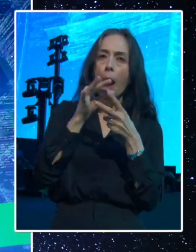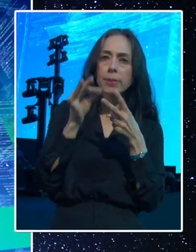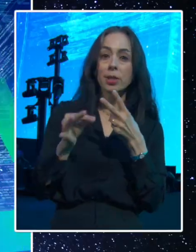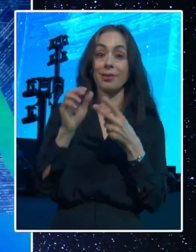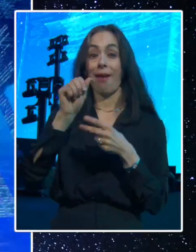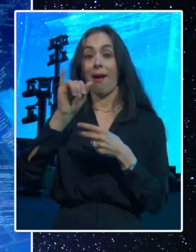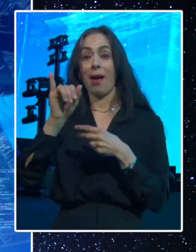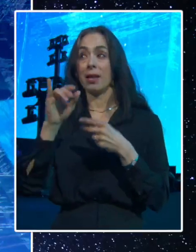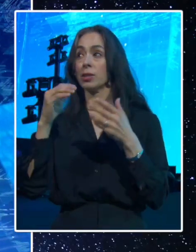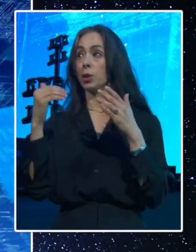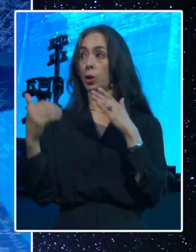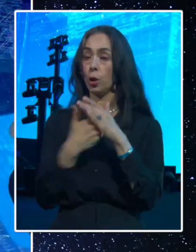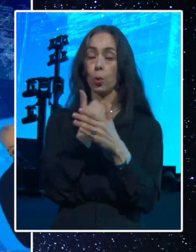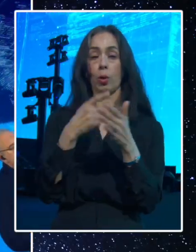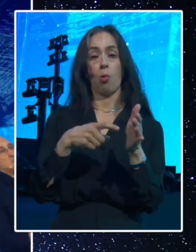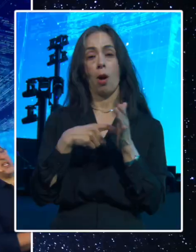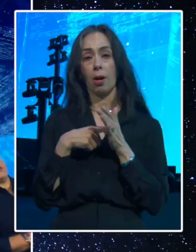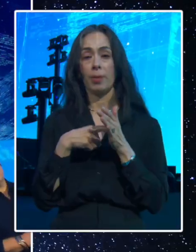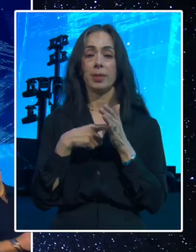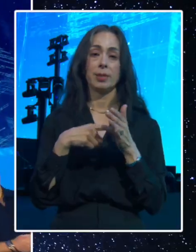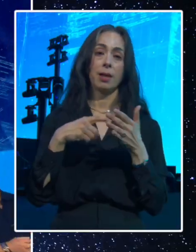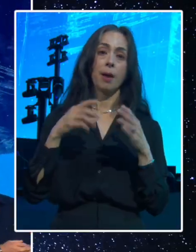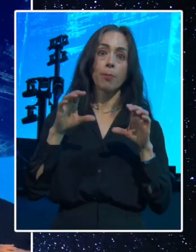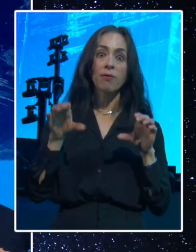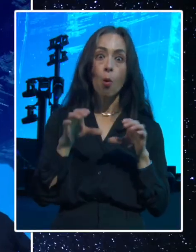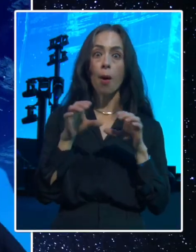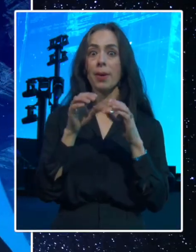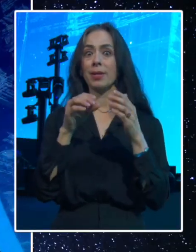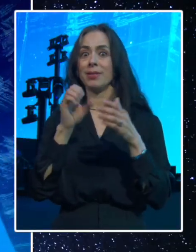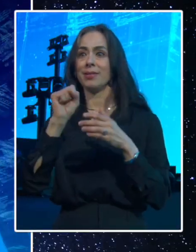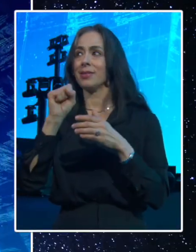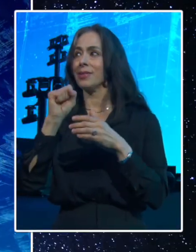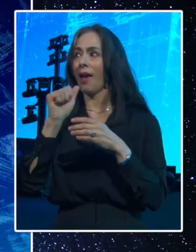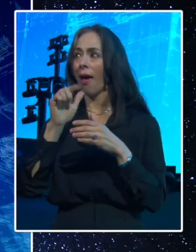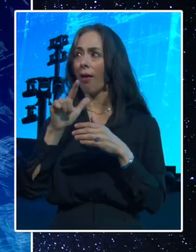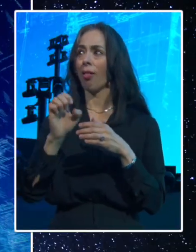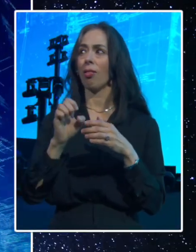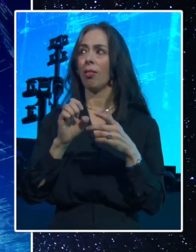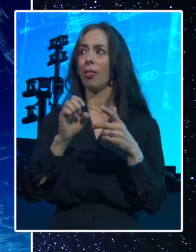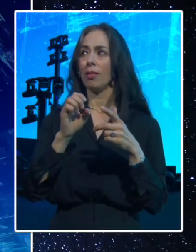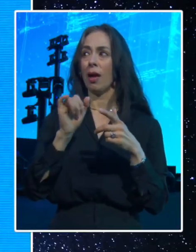It demands performance and scale that most environments were not designed for.